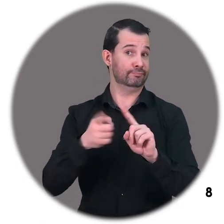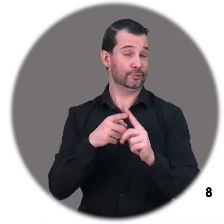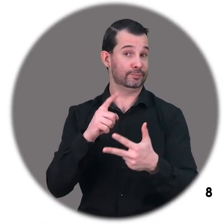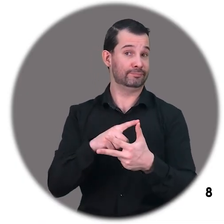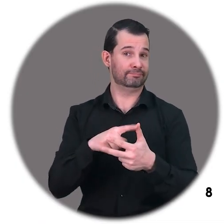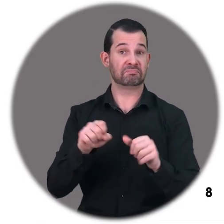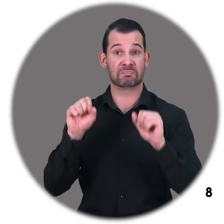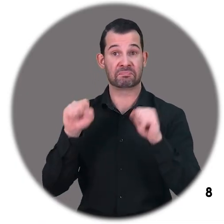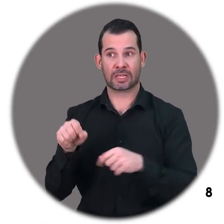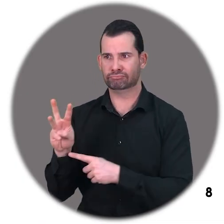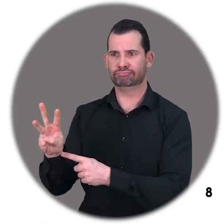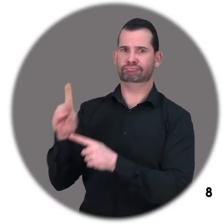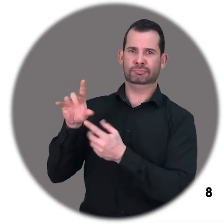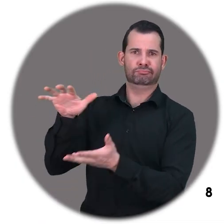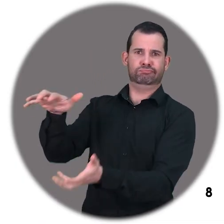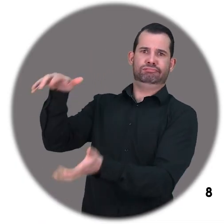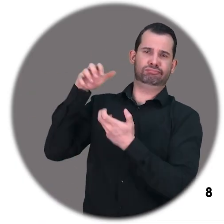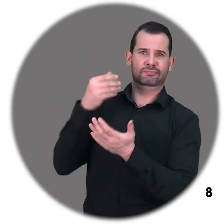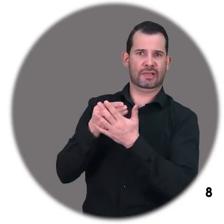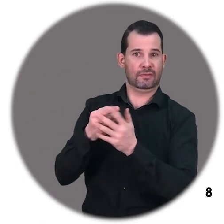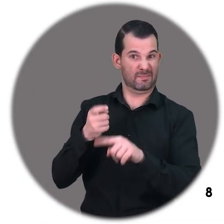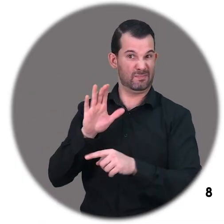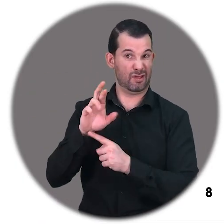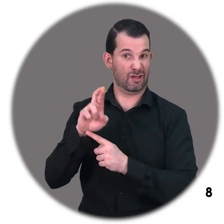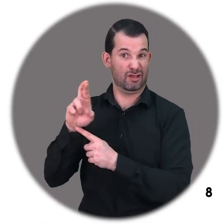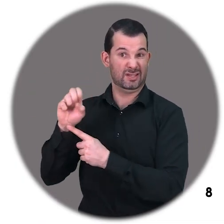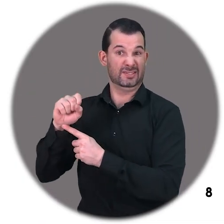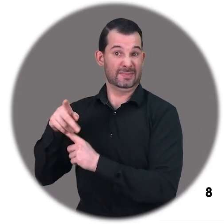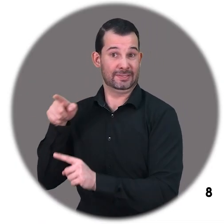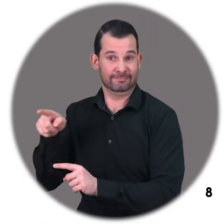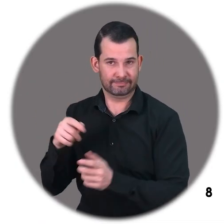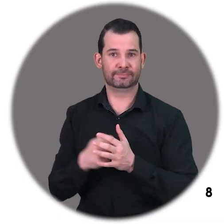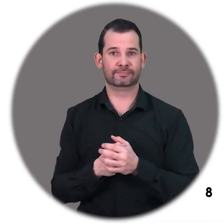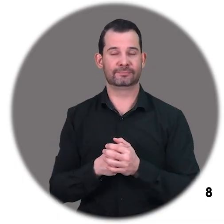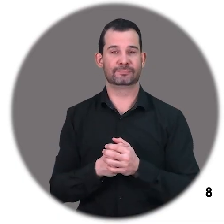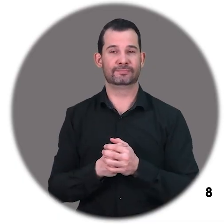Option 1: You can withdraw the funds from your RRSPs.